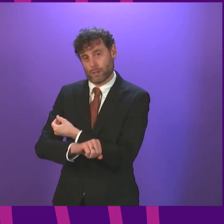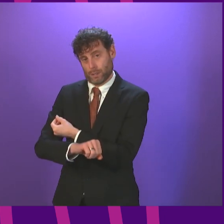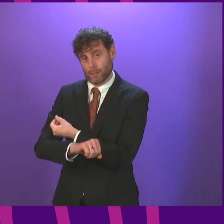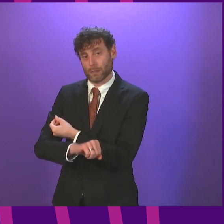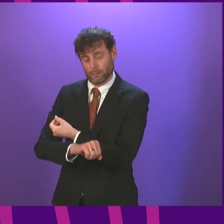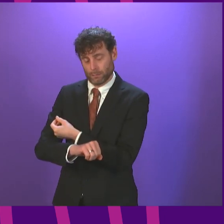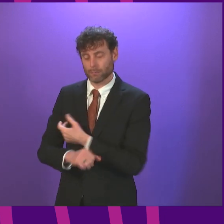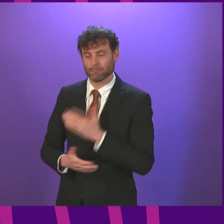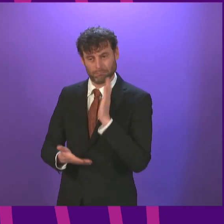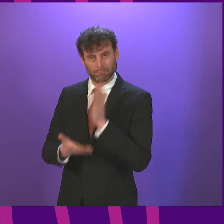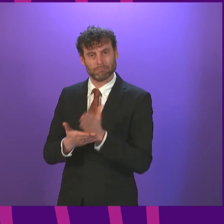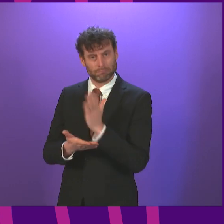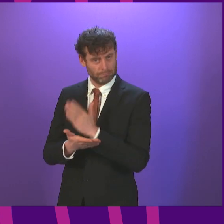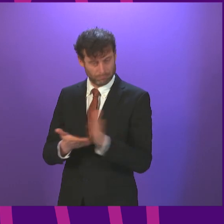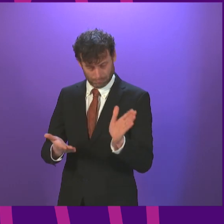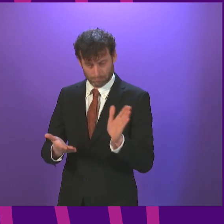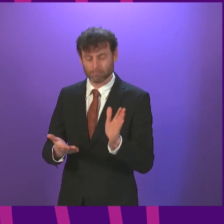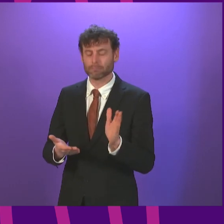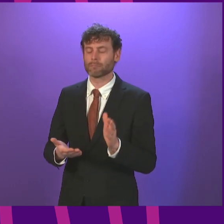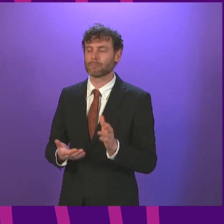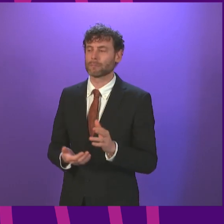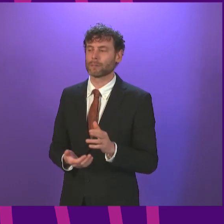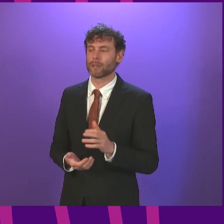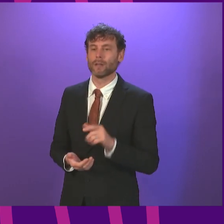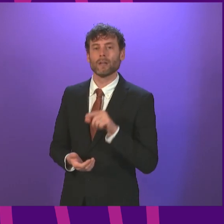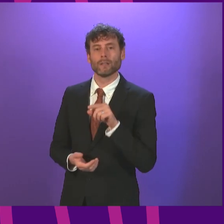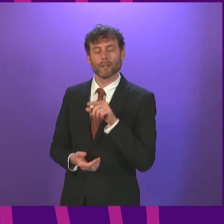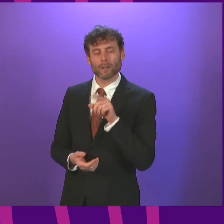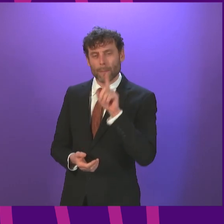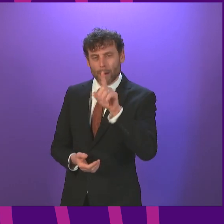have received their first dose of the vaccine. By way of context, up to yesterday, the published